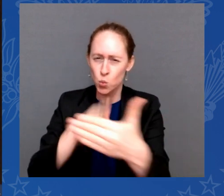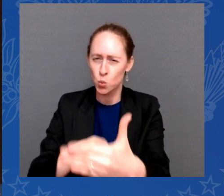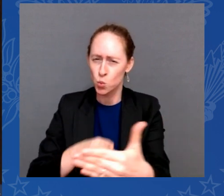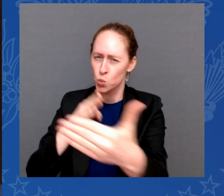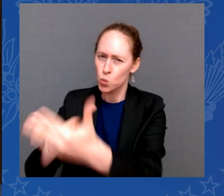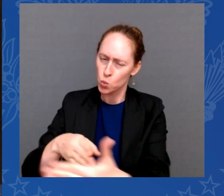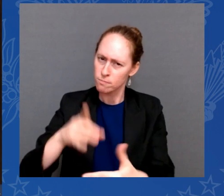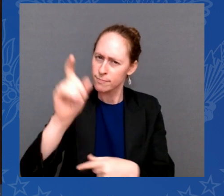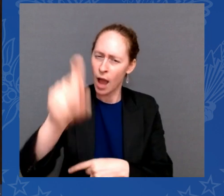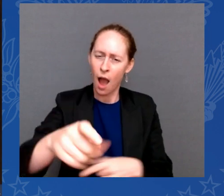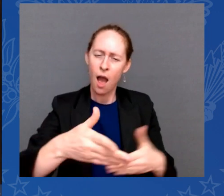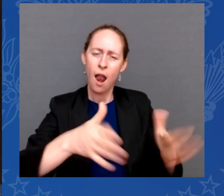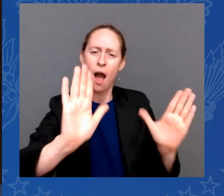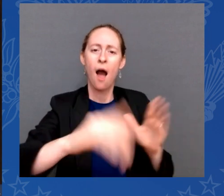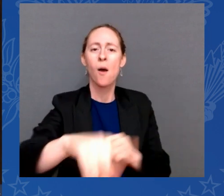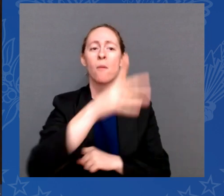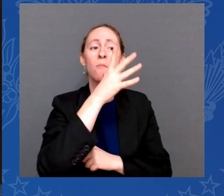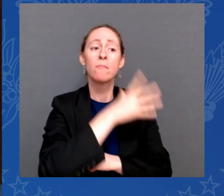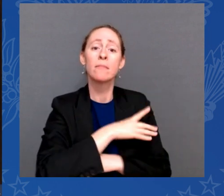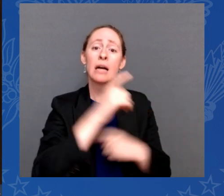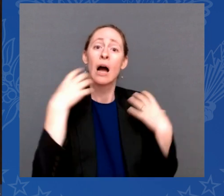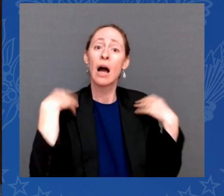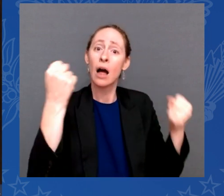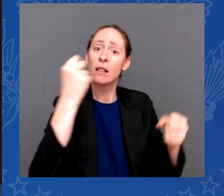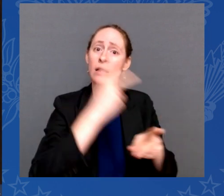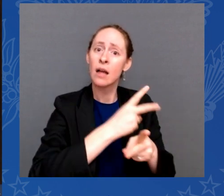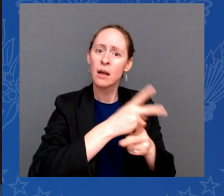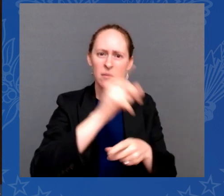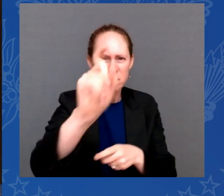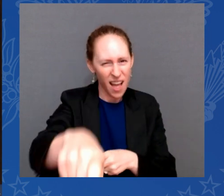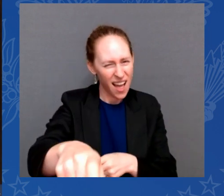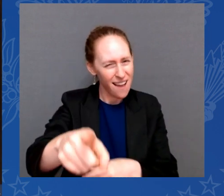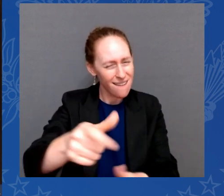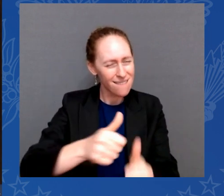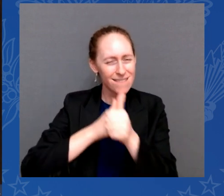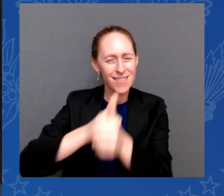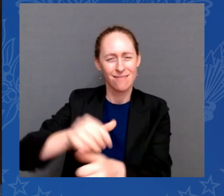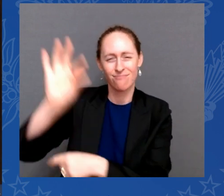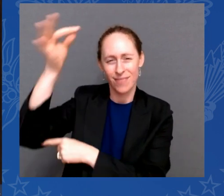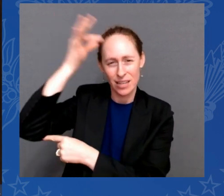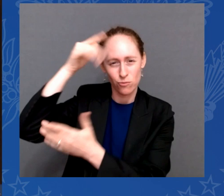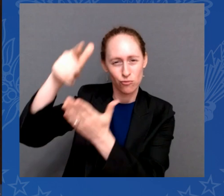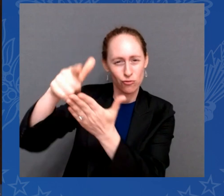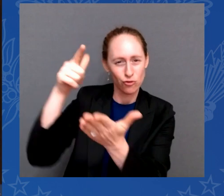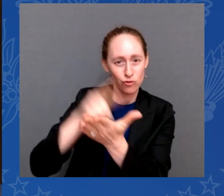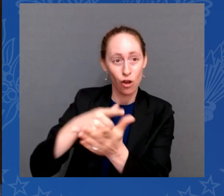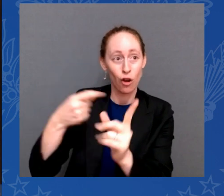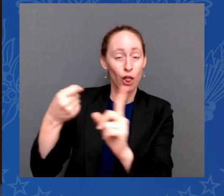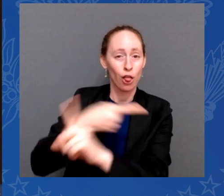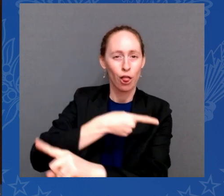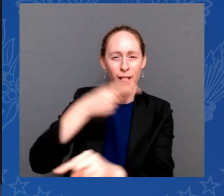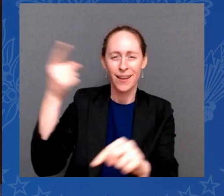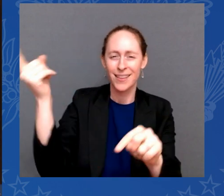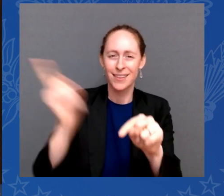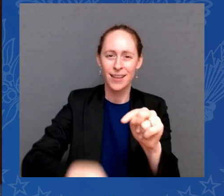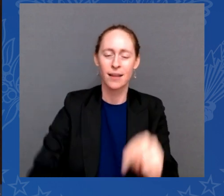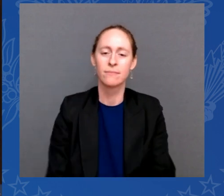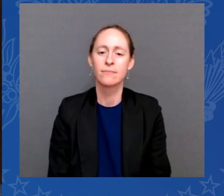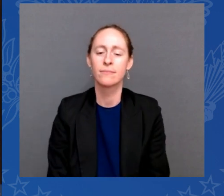Led by Associate Attorney General Vanita Gupta, the department's reproductive rights task force will continue to build on these efforts